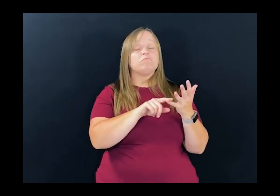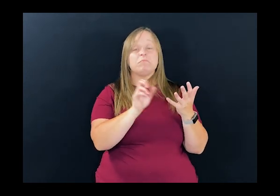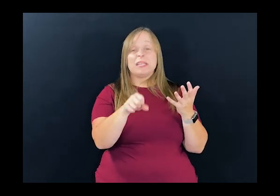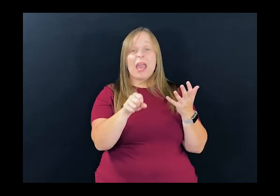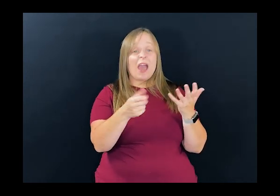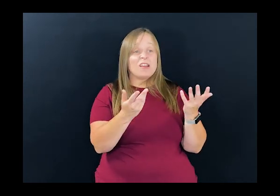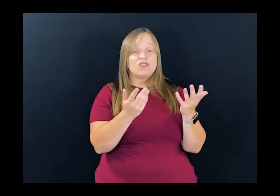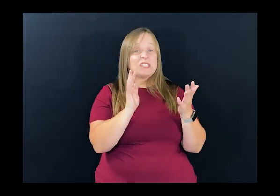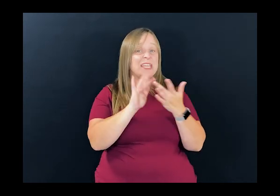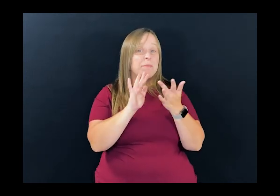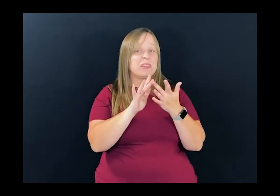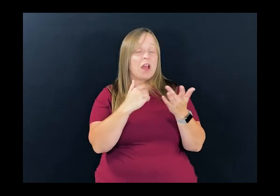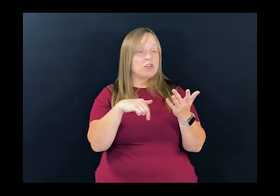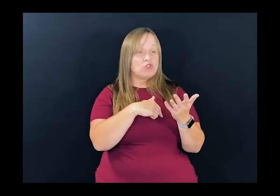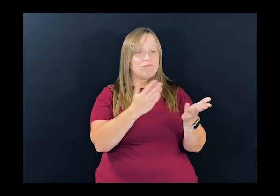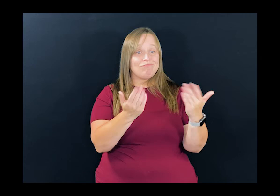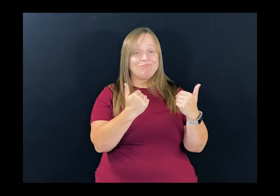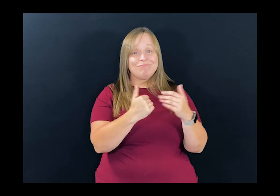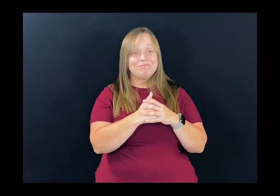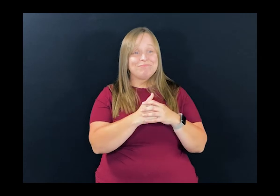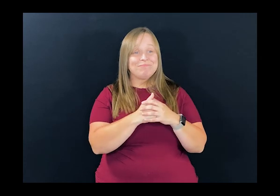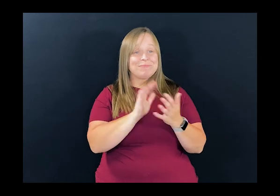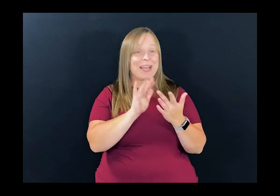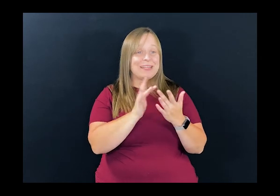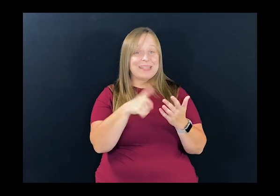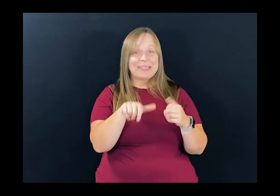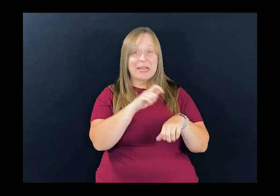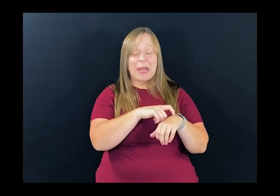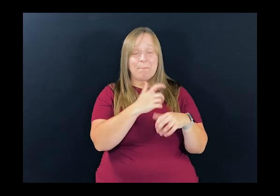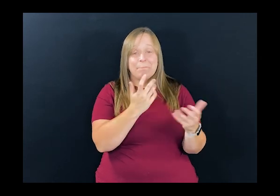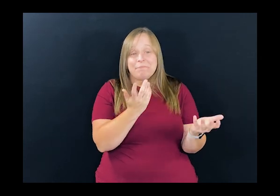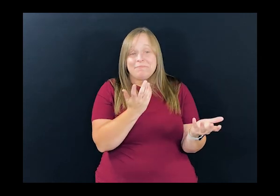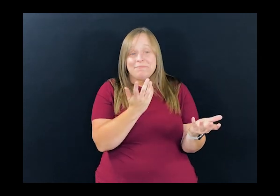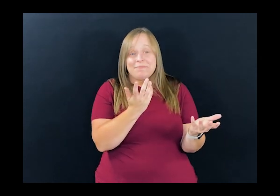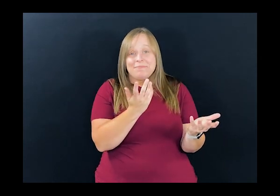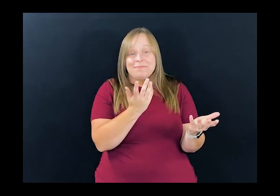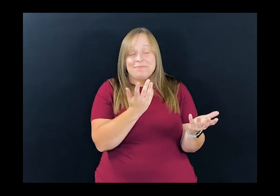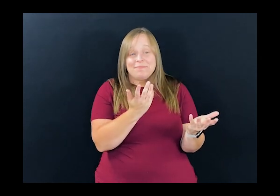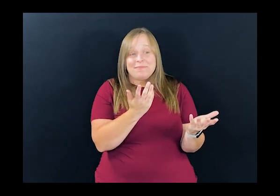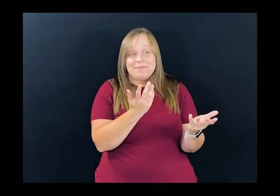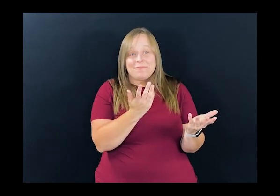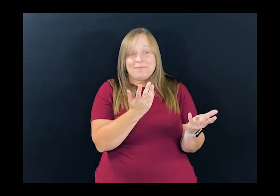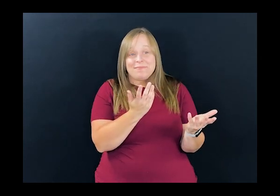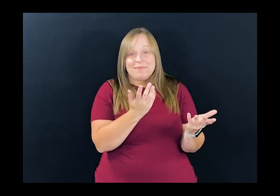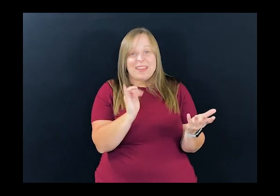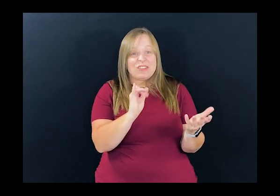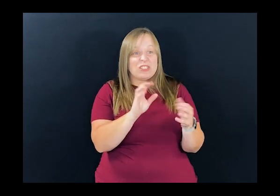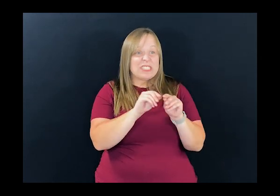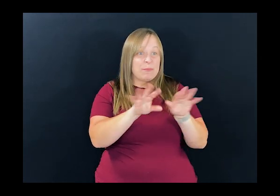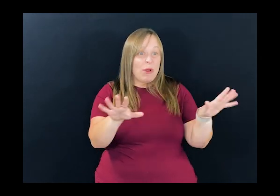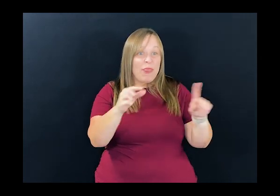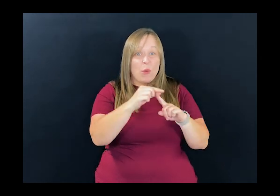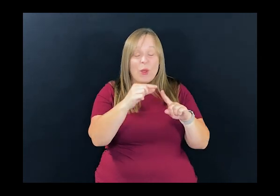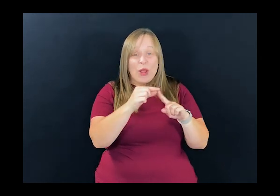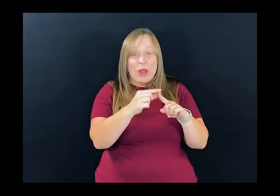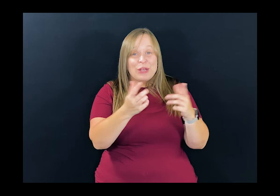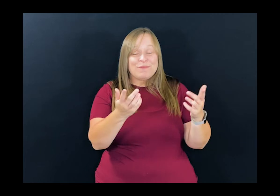Yeah. And just keep in touch. So feel free to reach out and love to have you. And like she said, spread the word.